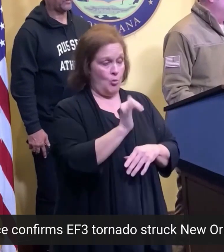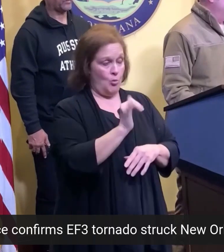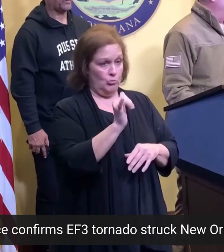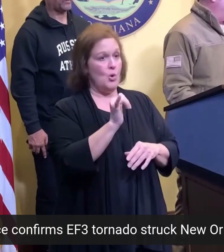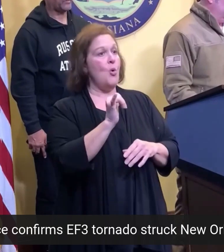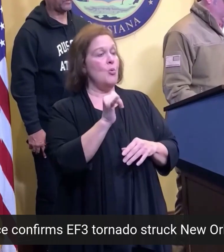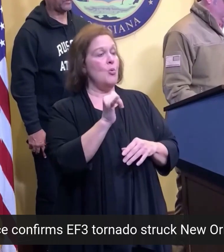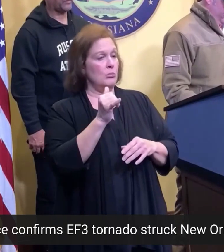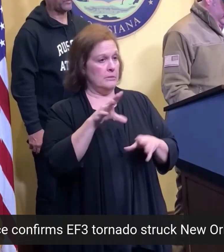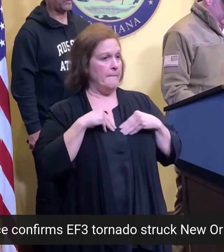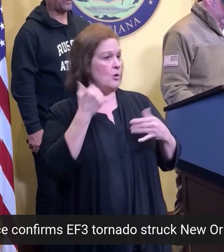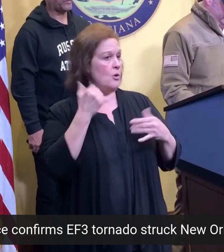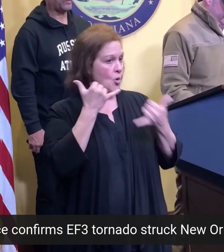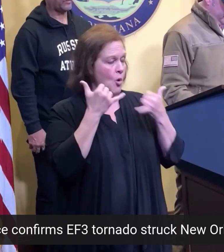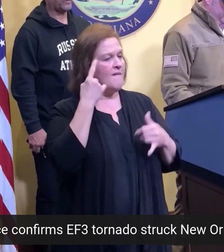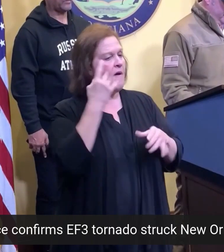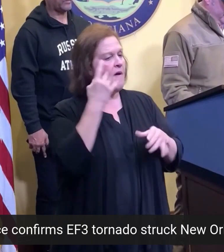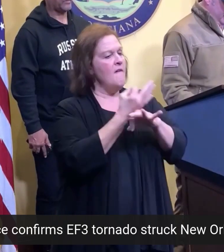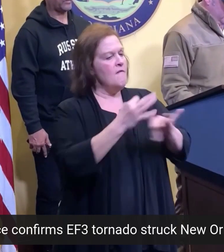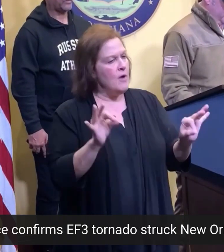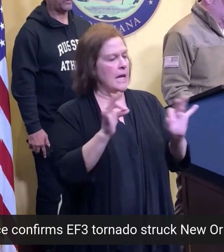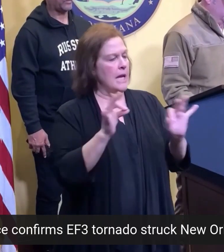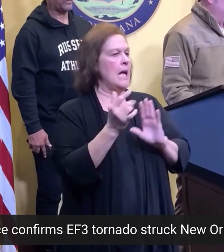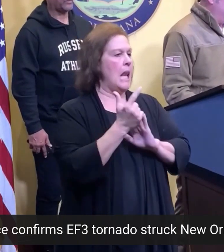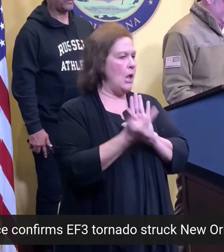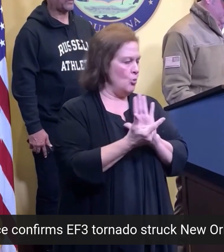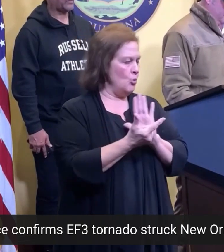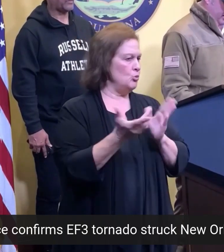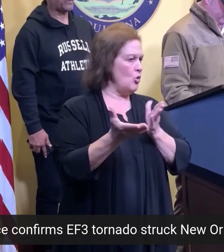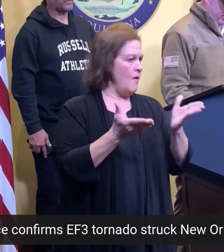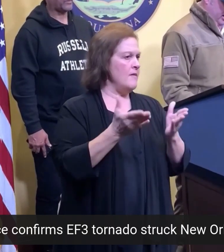and that is for free legal services available to people impacted by the tornado